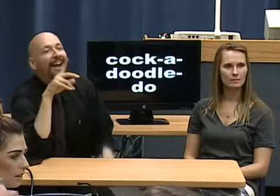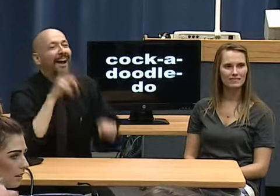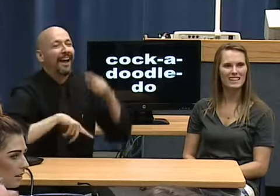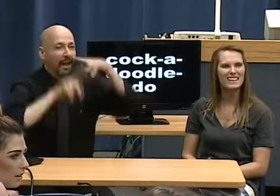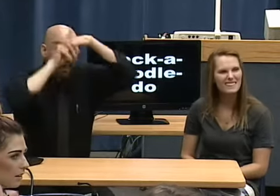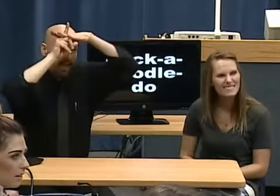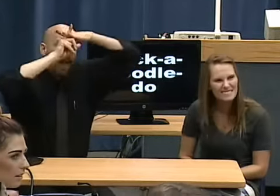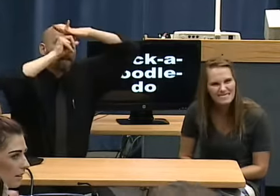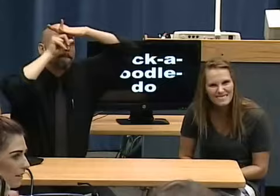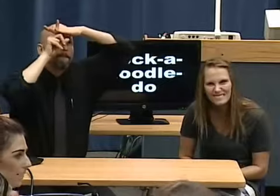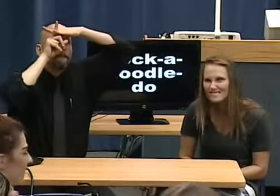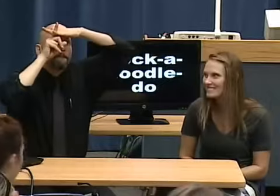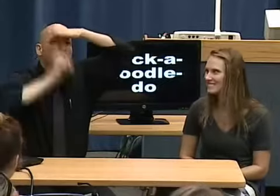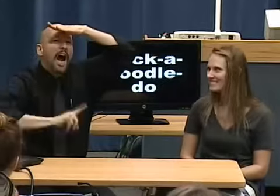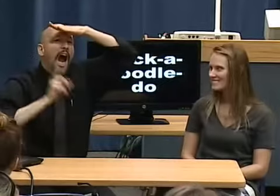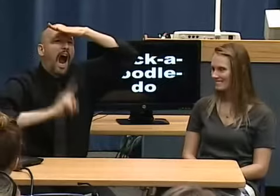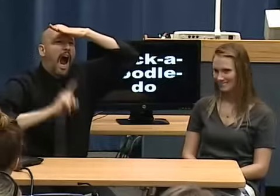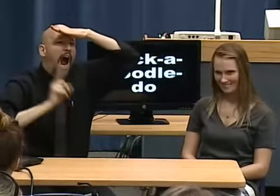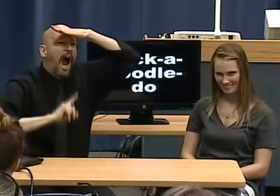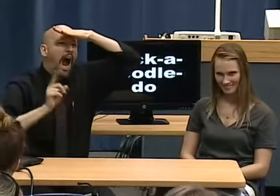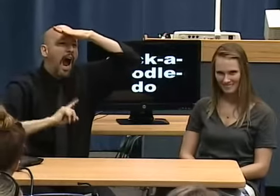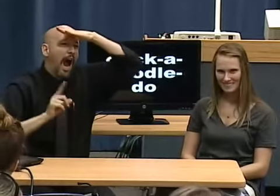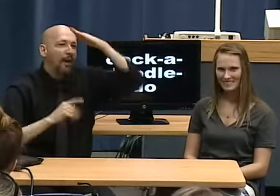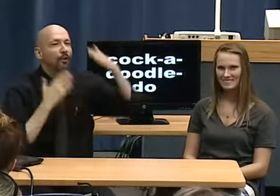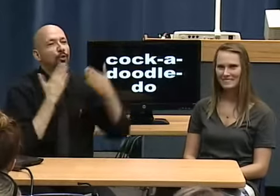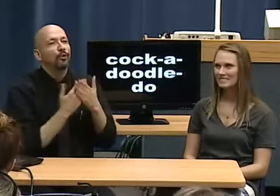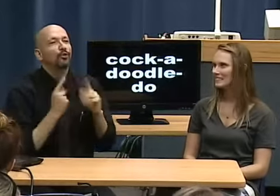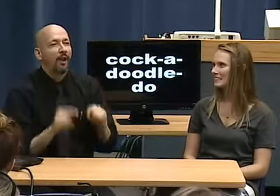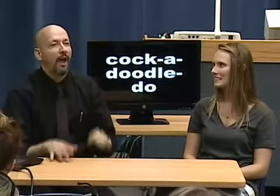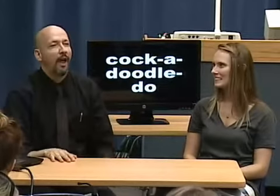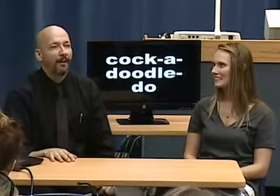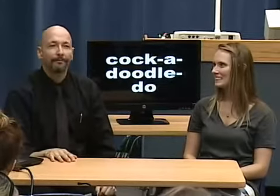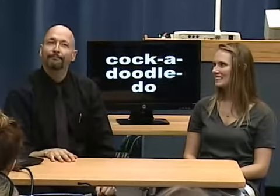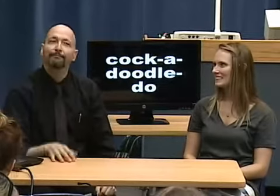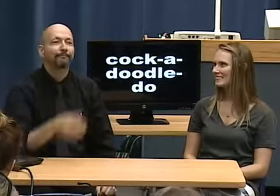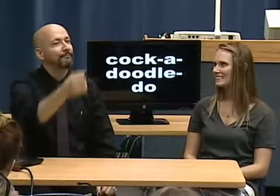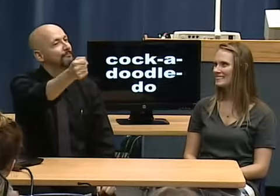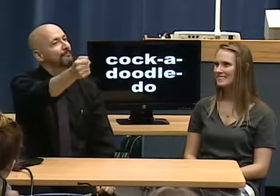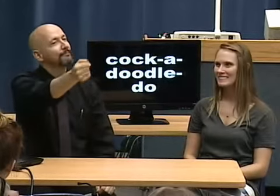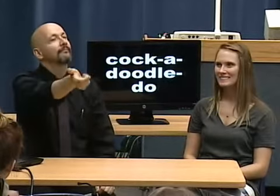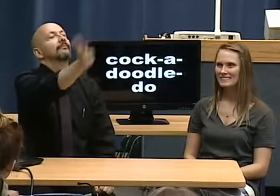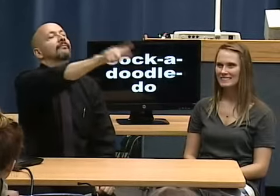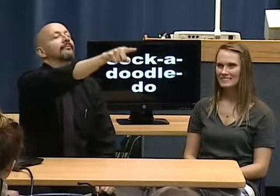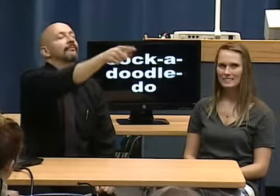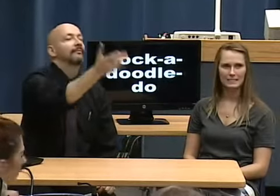You can't. It slipped your mind. Good try. Next person's turn.